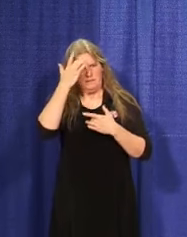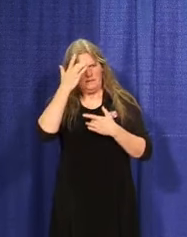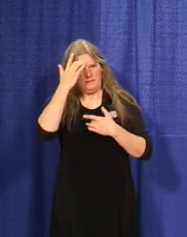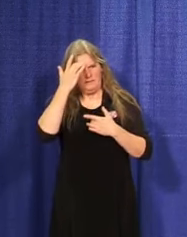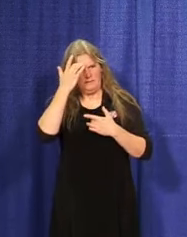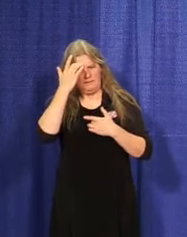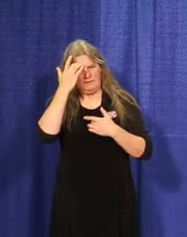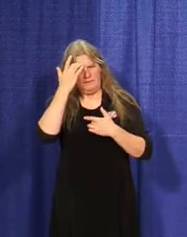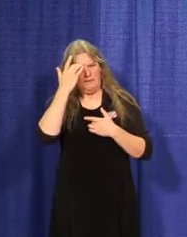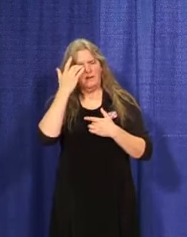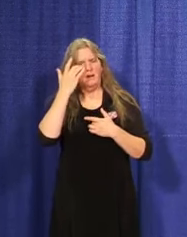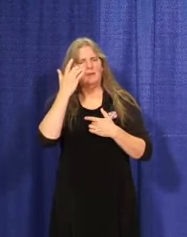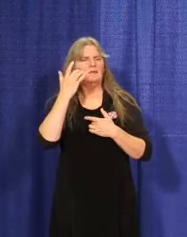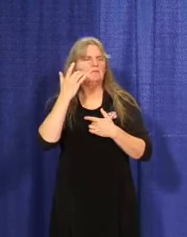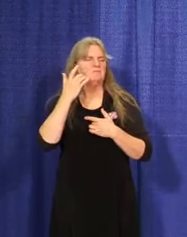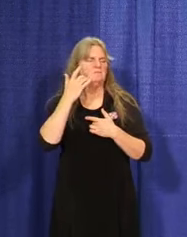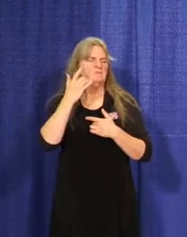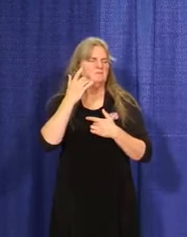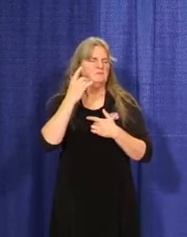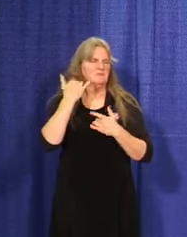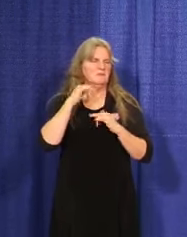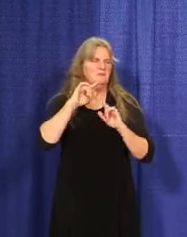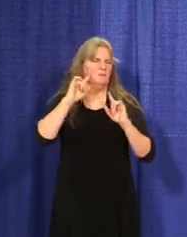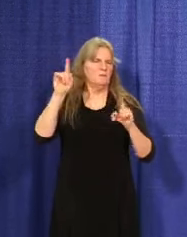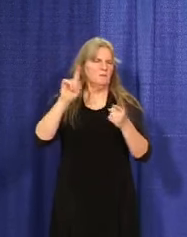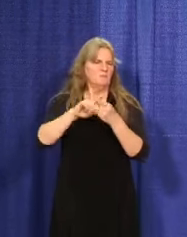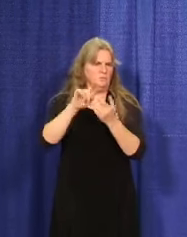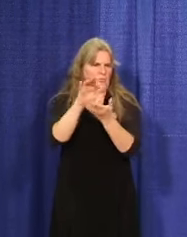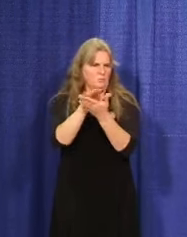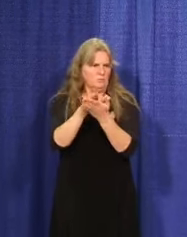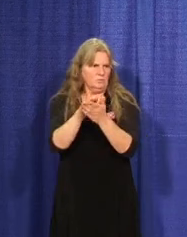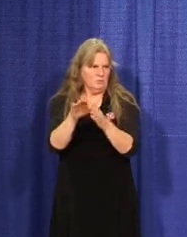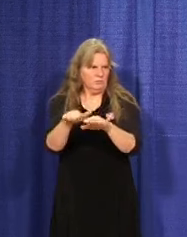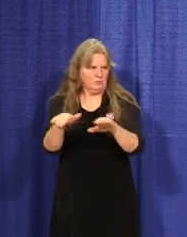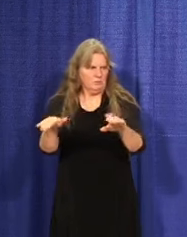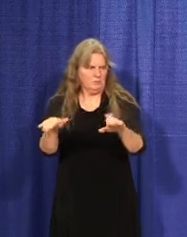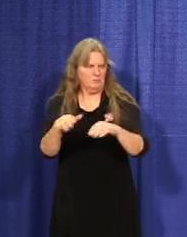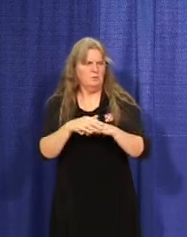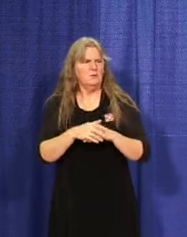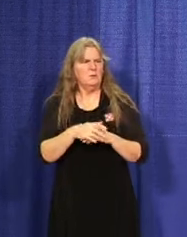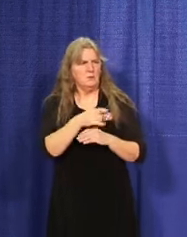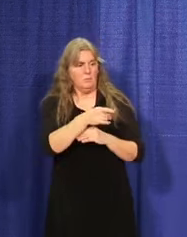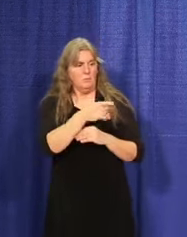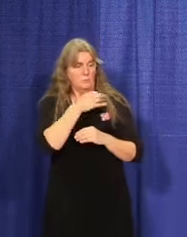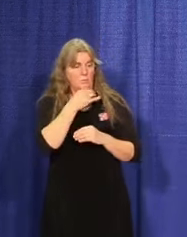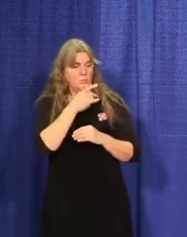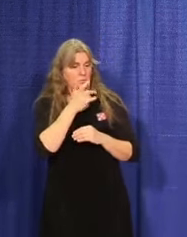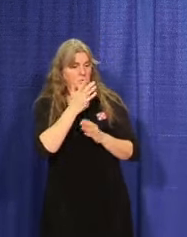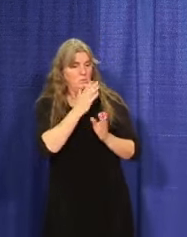At this point, are you thinking of updating the symptoms that